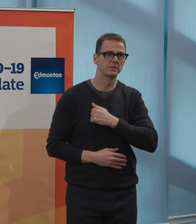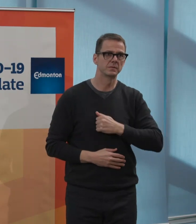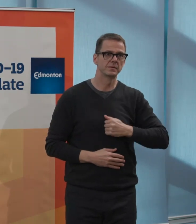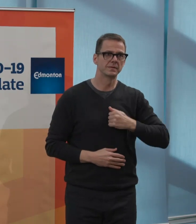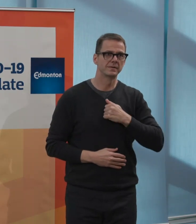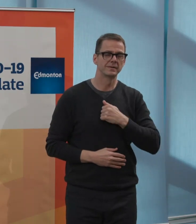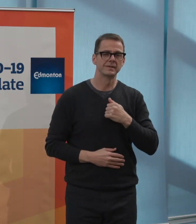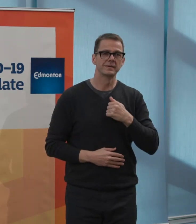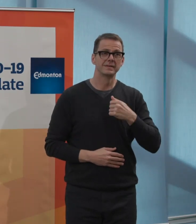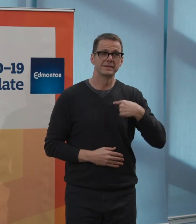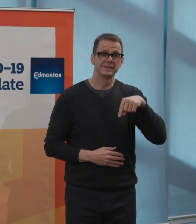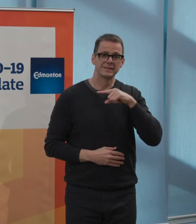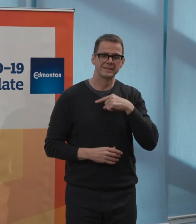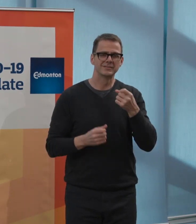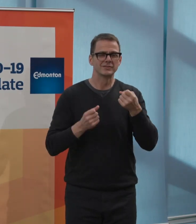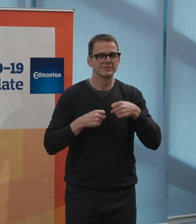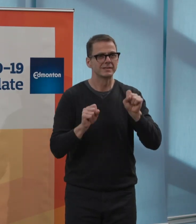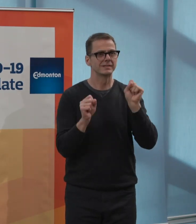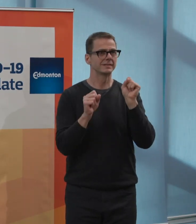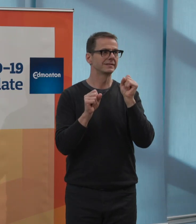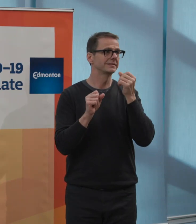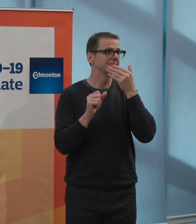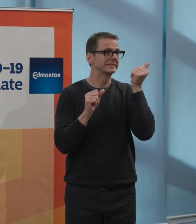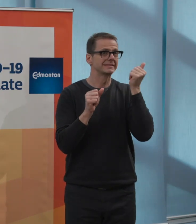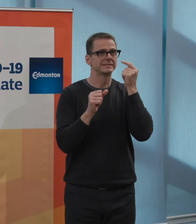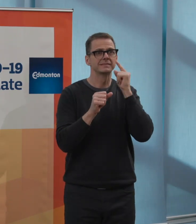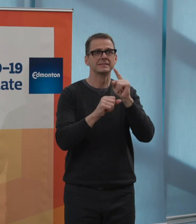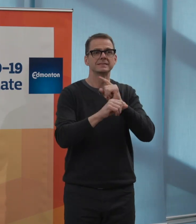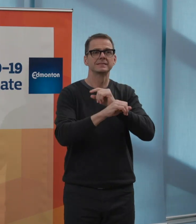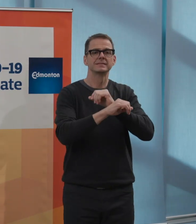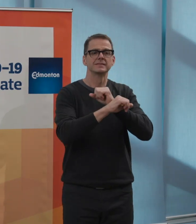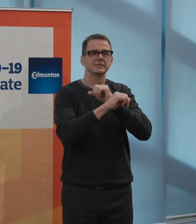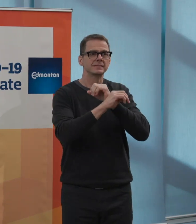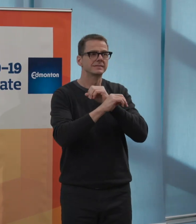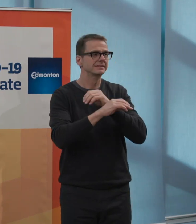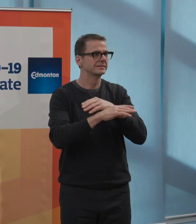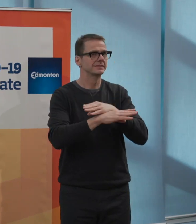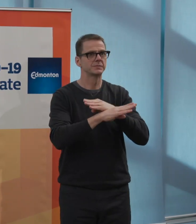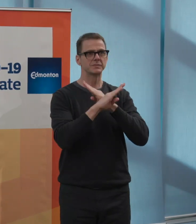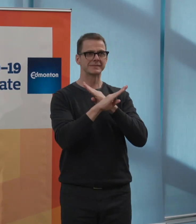of that call staff were extended for a month after the facilities closed when